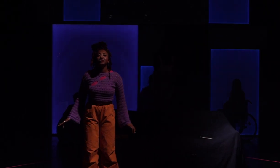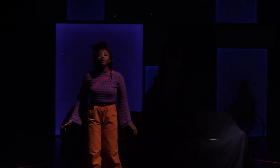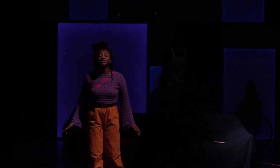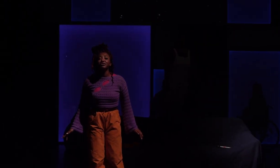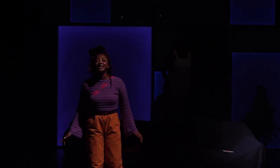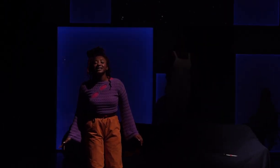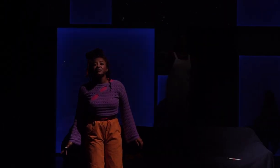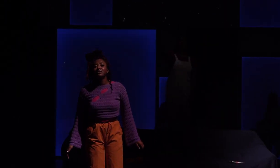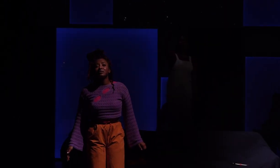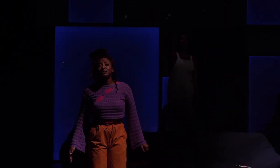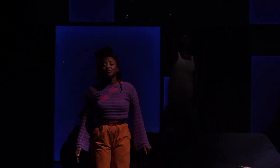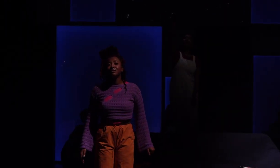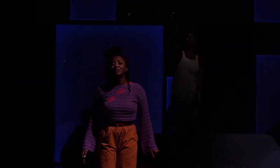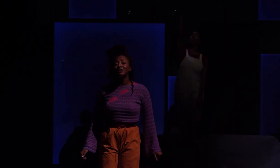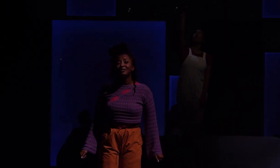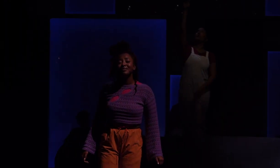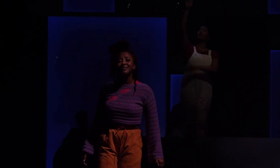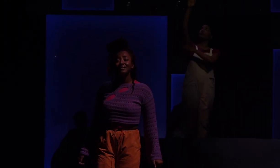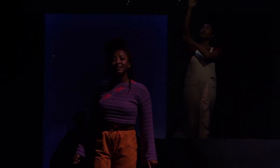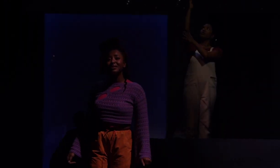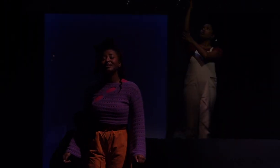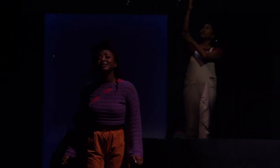tallest tree.